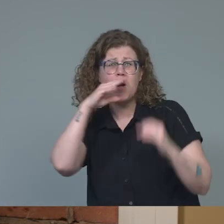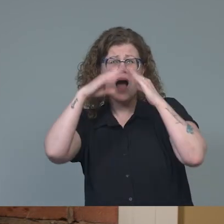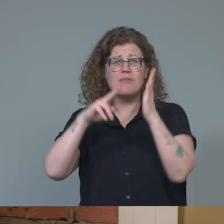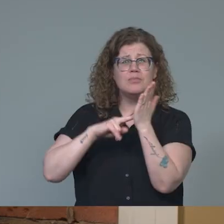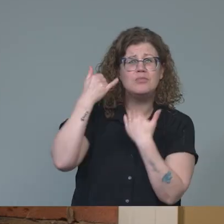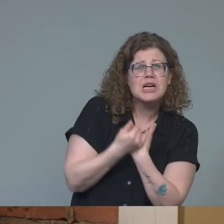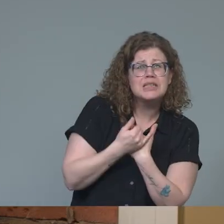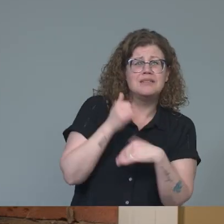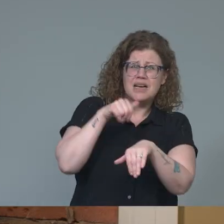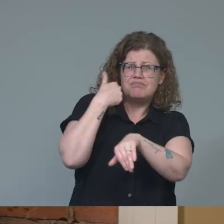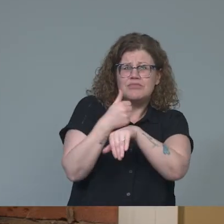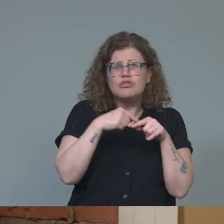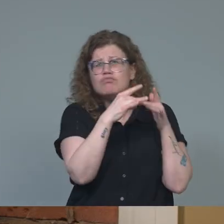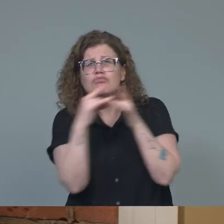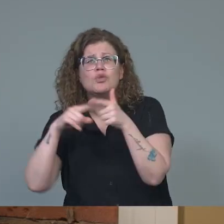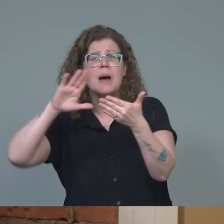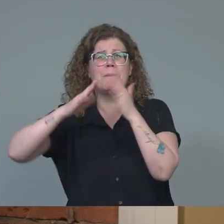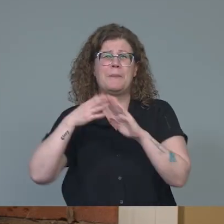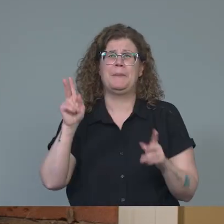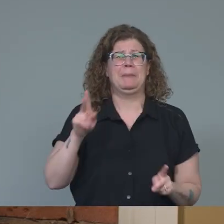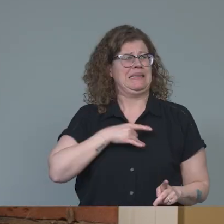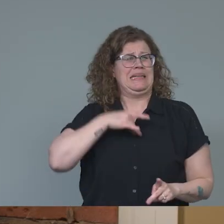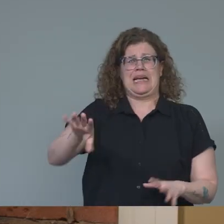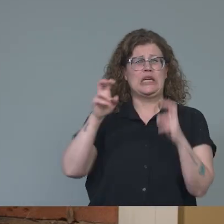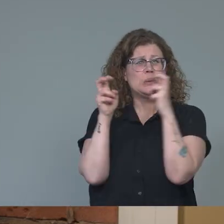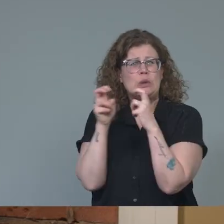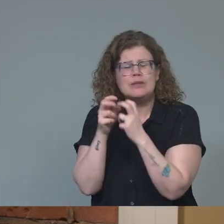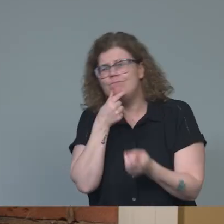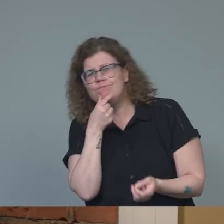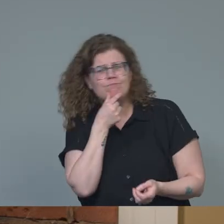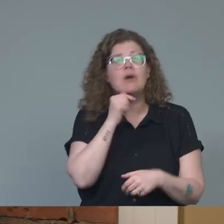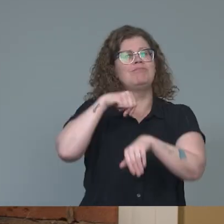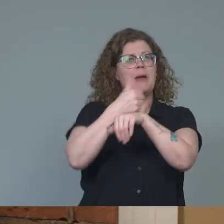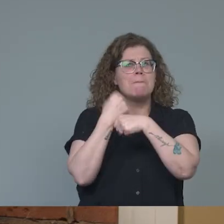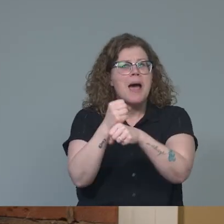A lot of times if we want to address a diverse population within a community that isn't always